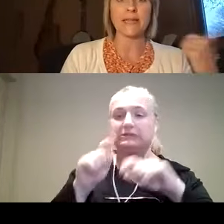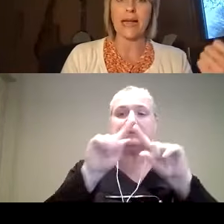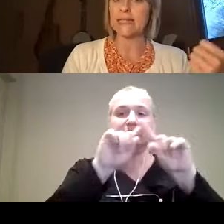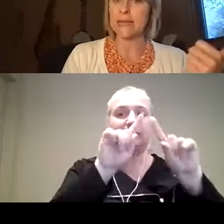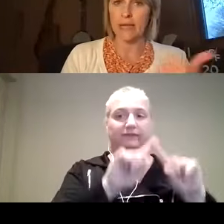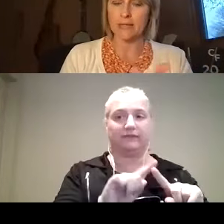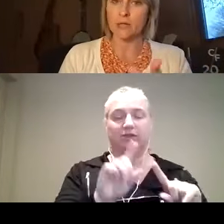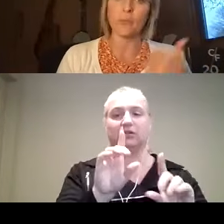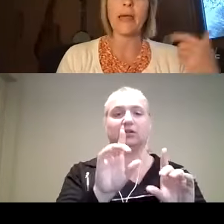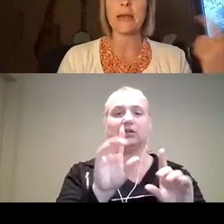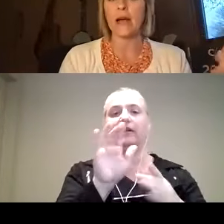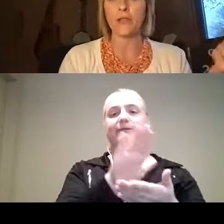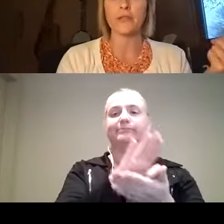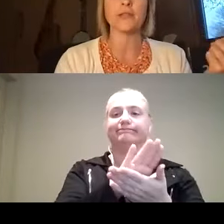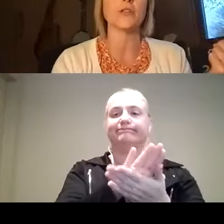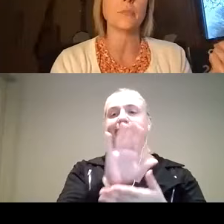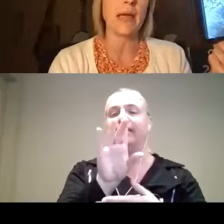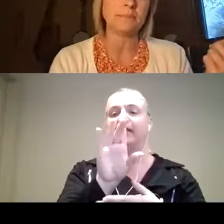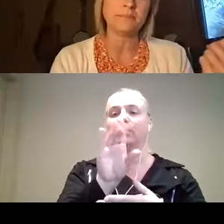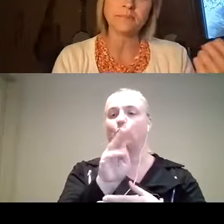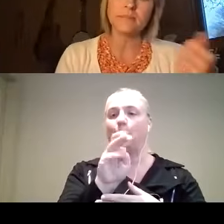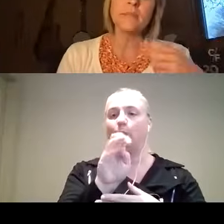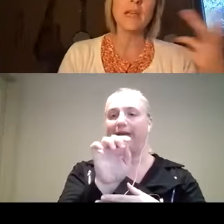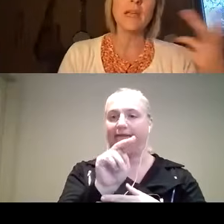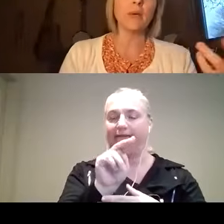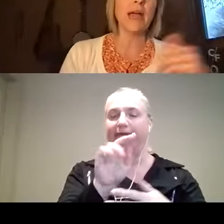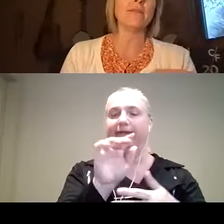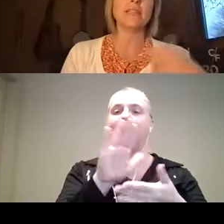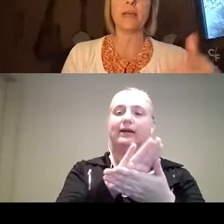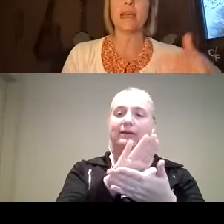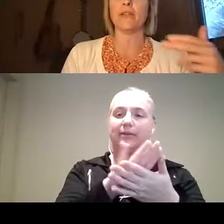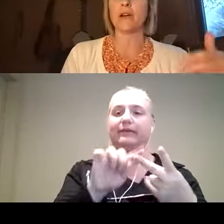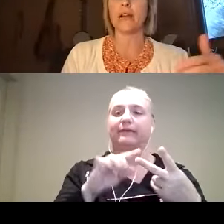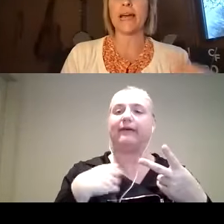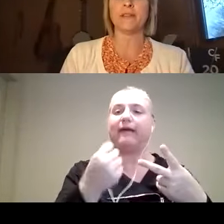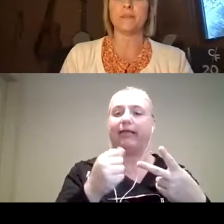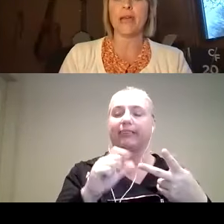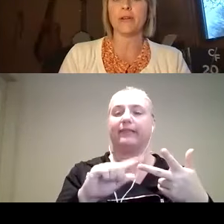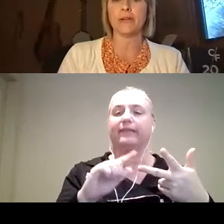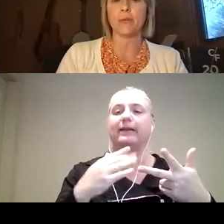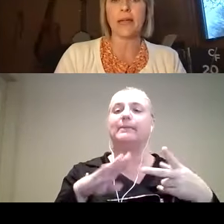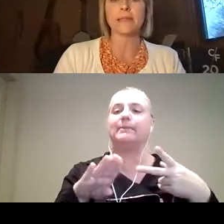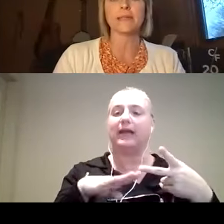Academic is a domain. Health is a domain. And then we have these behavior and adaptive behavior domains.